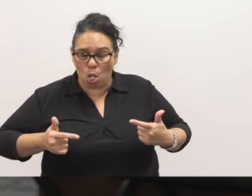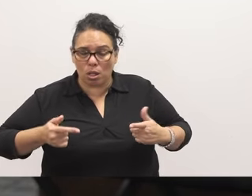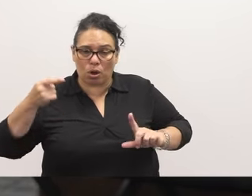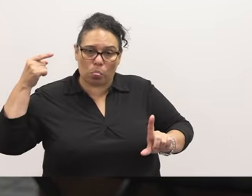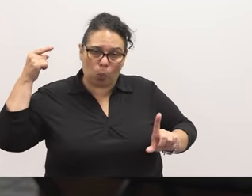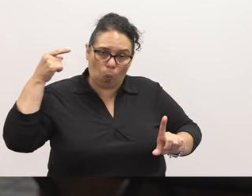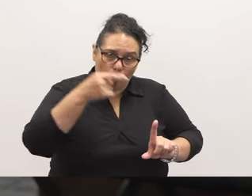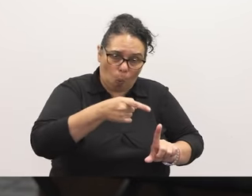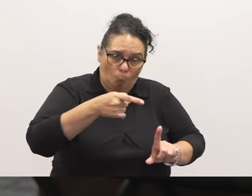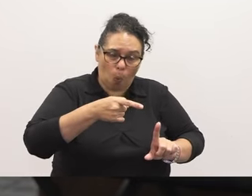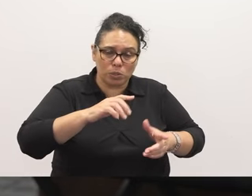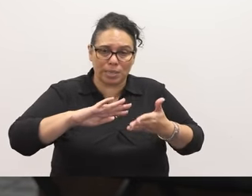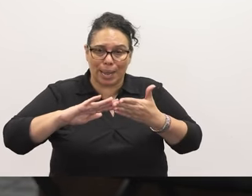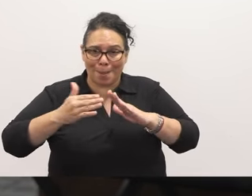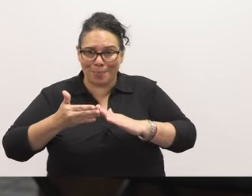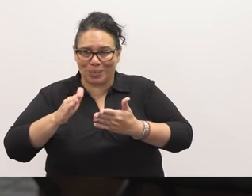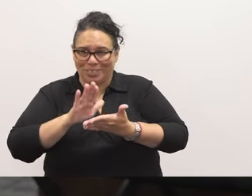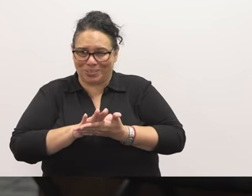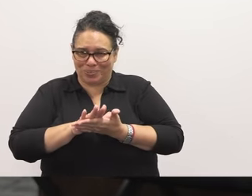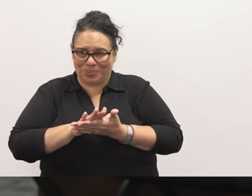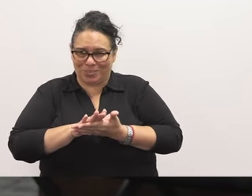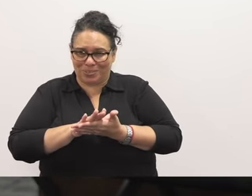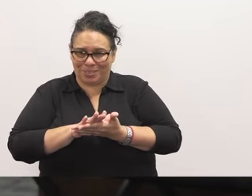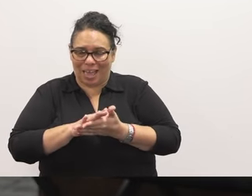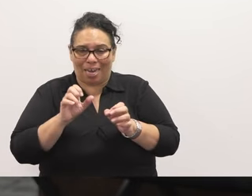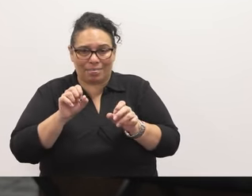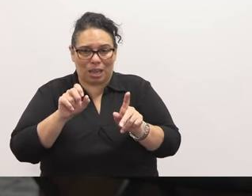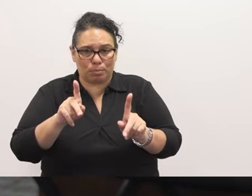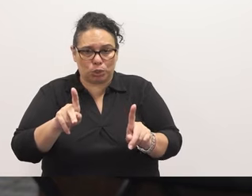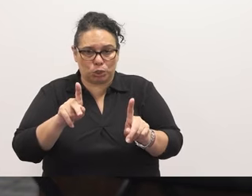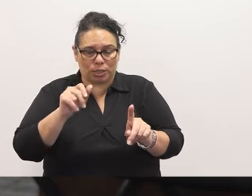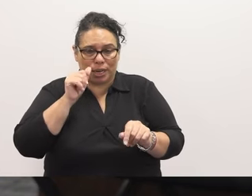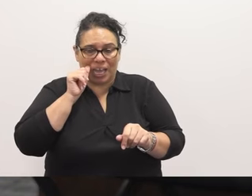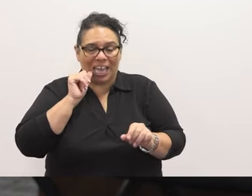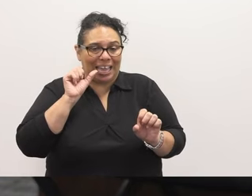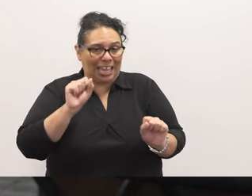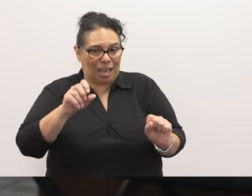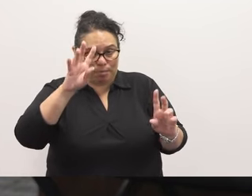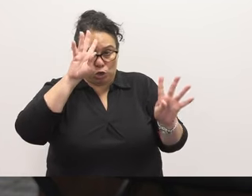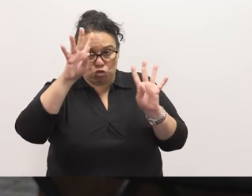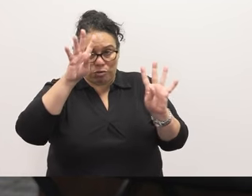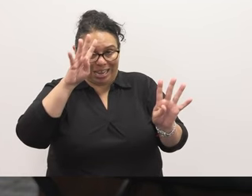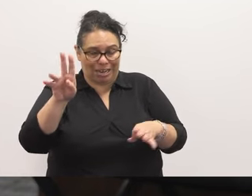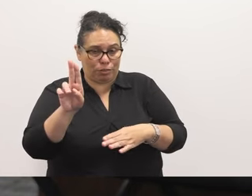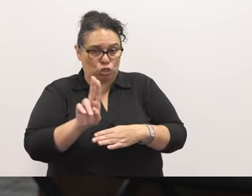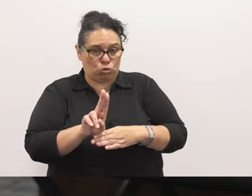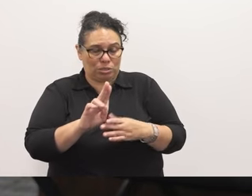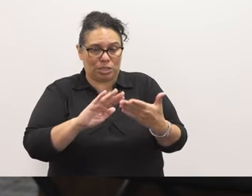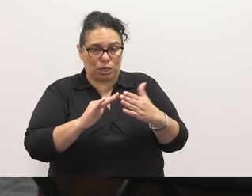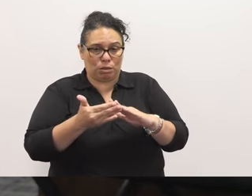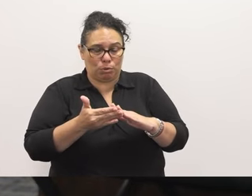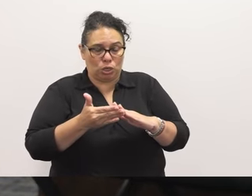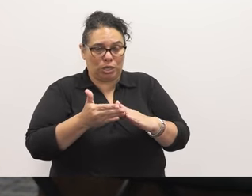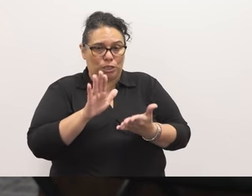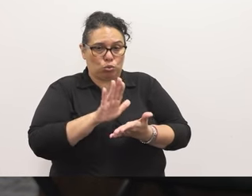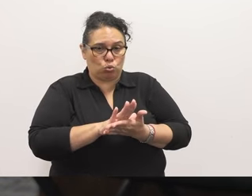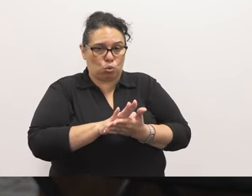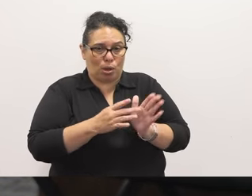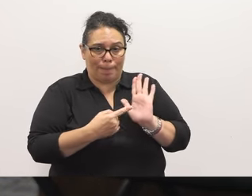of community schools and the opportunities that could be created with the use of a community school model, with the additional resources.